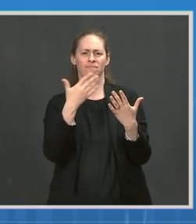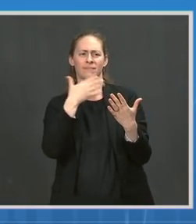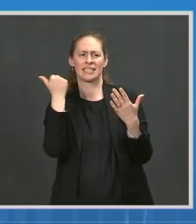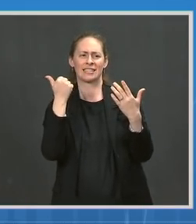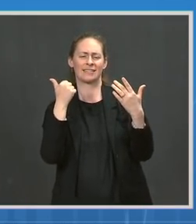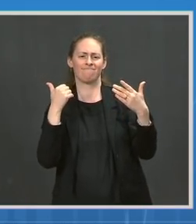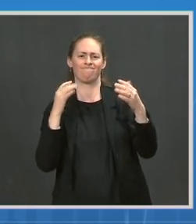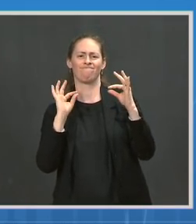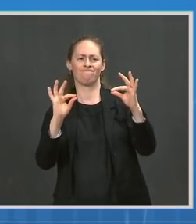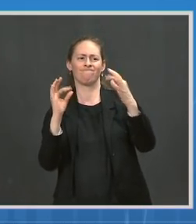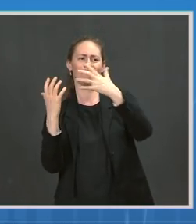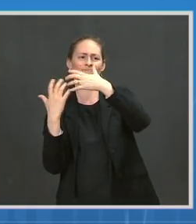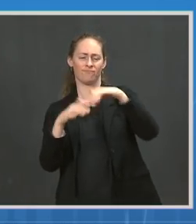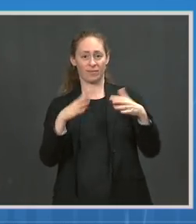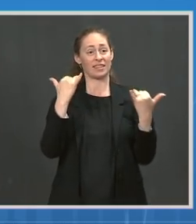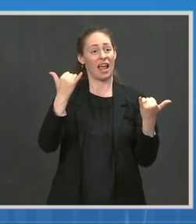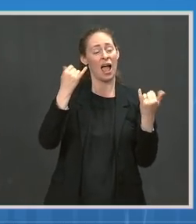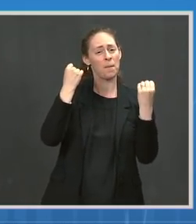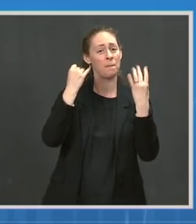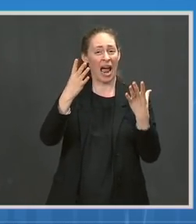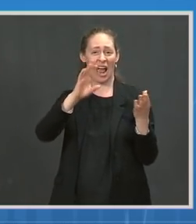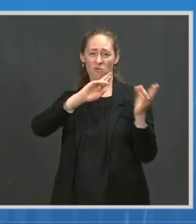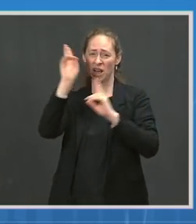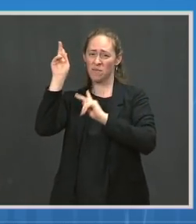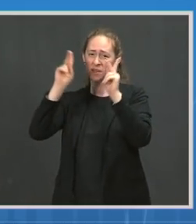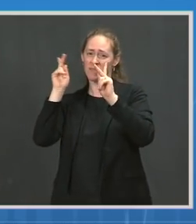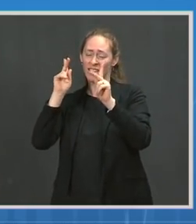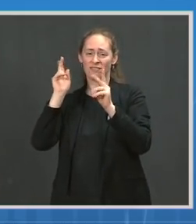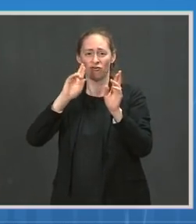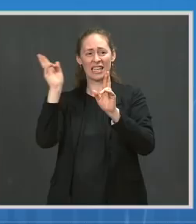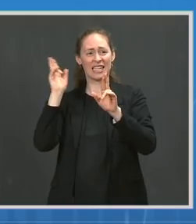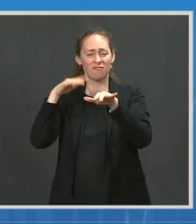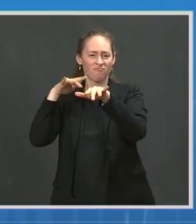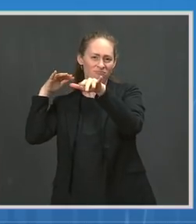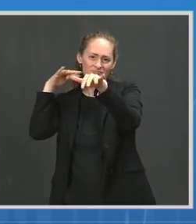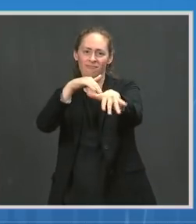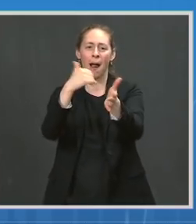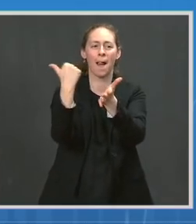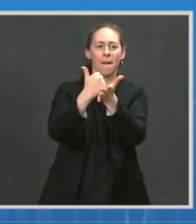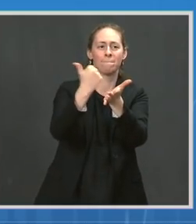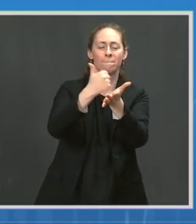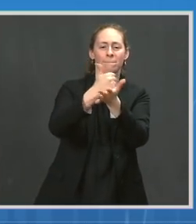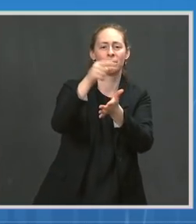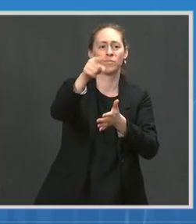to help get you vaccinated. There are now millions more vaccine doses available and waiting.